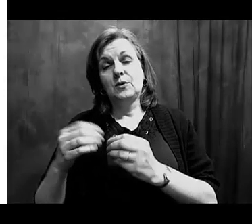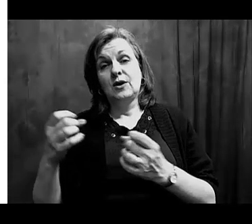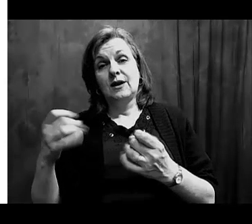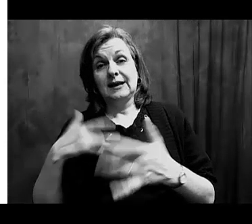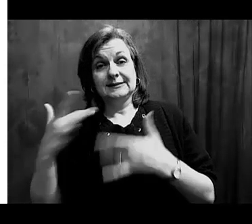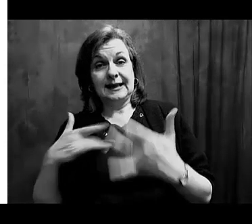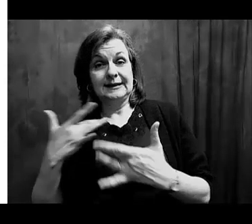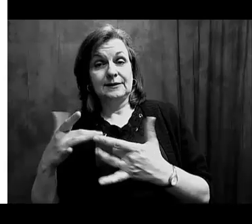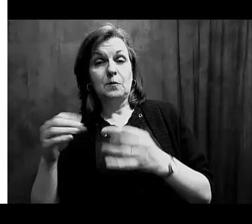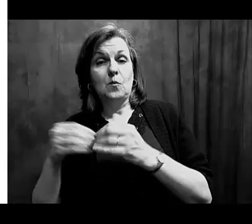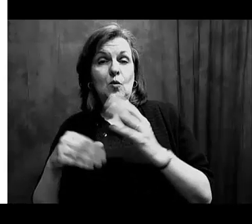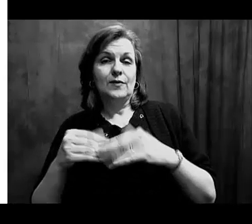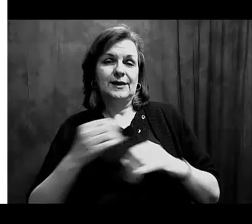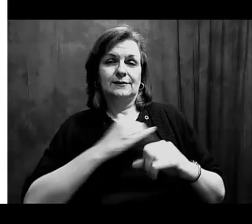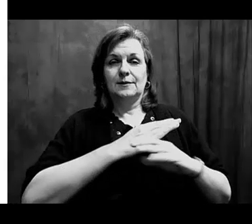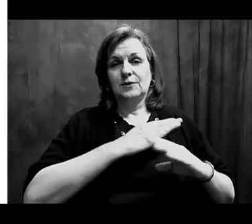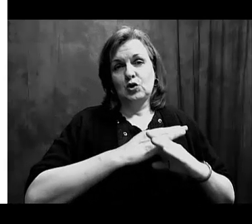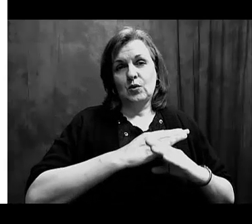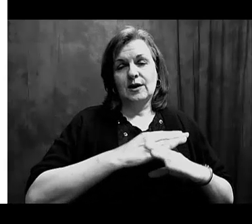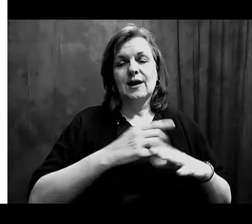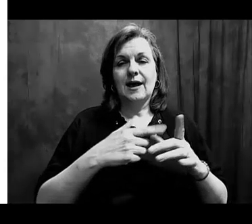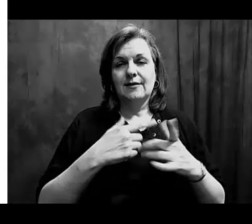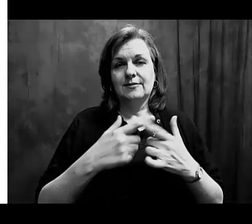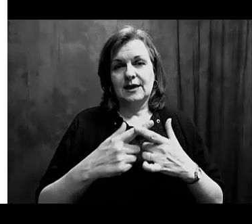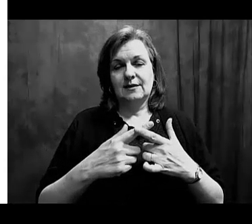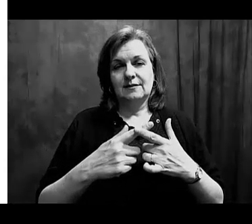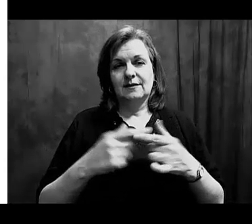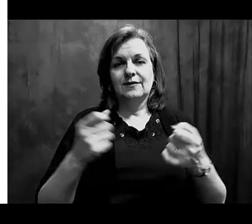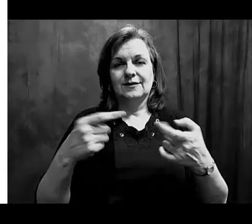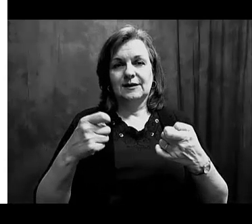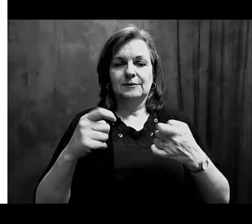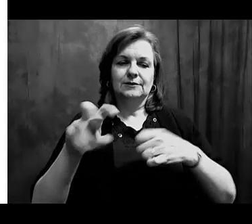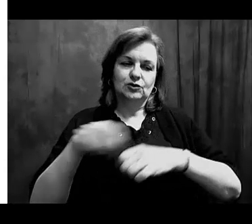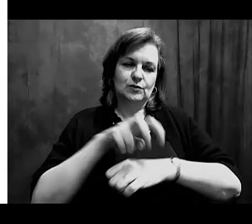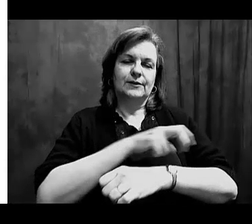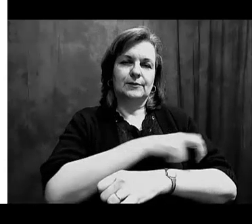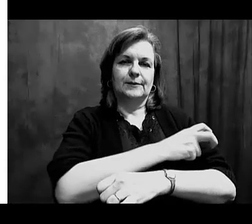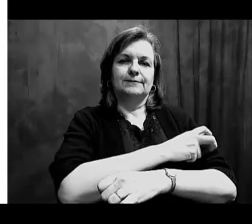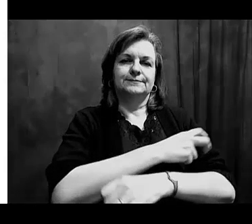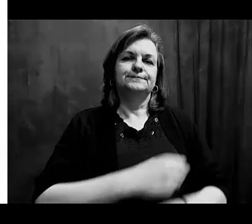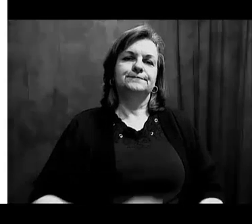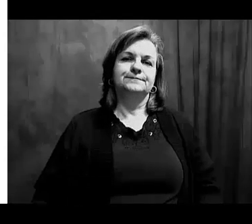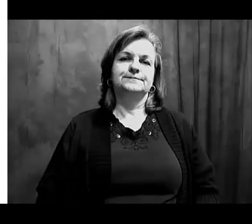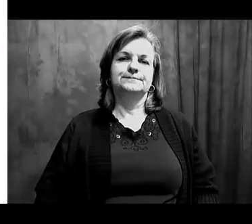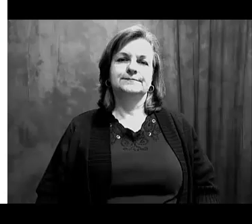then you're gonna get an action potential or a stimulus to keep sending that signal